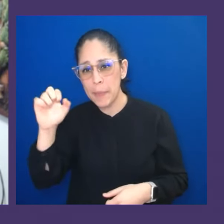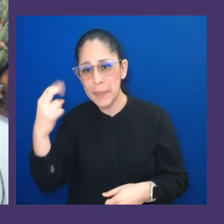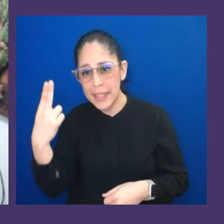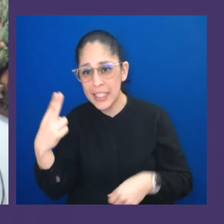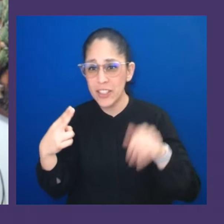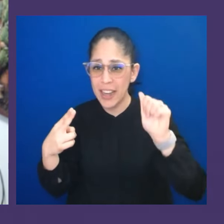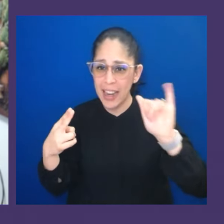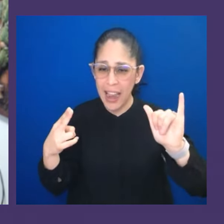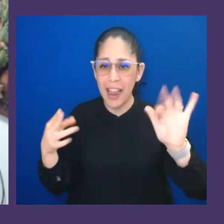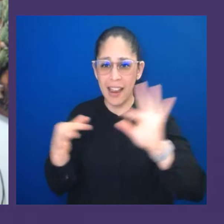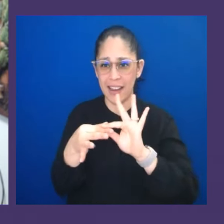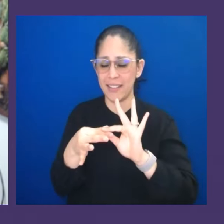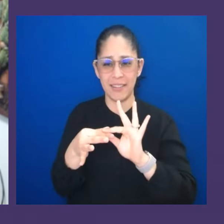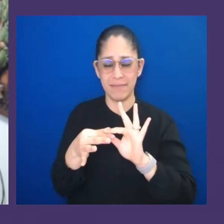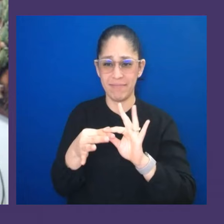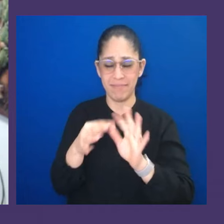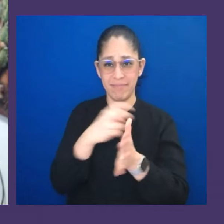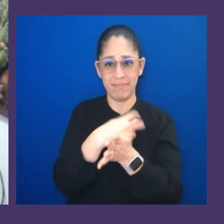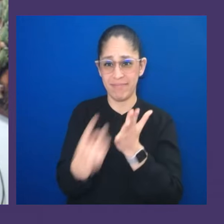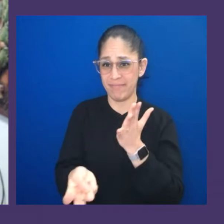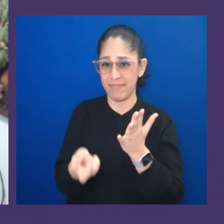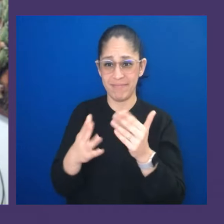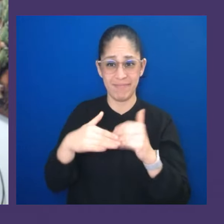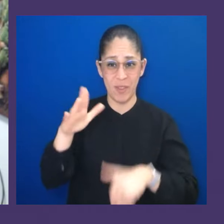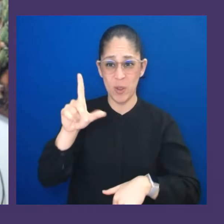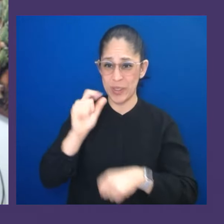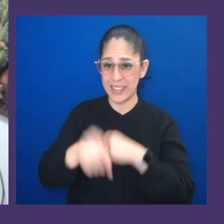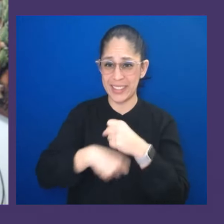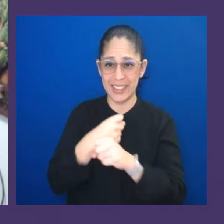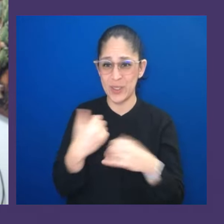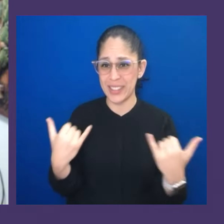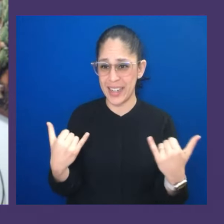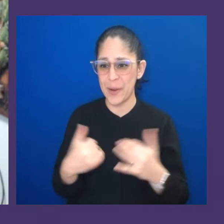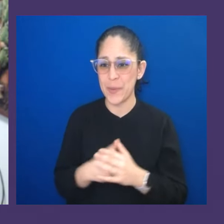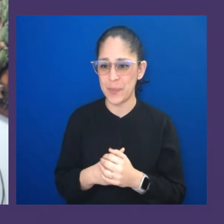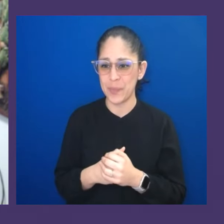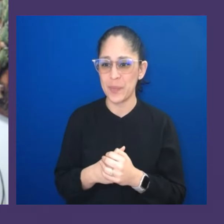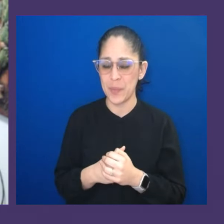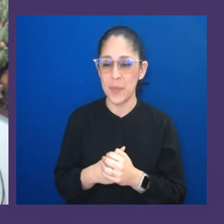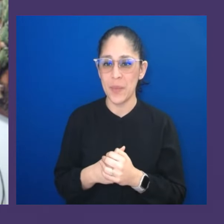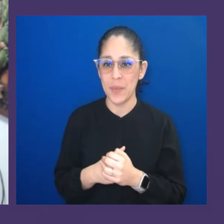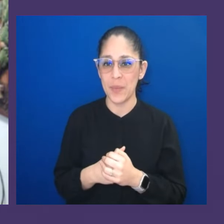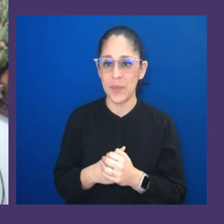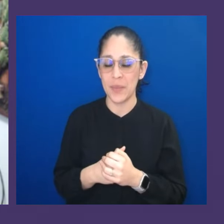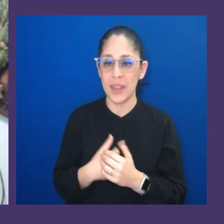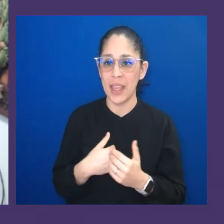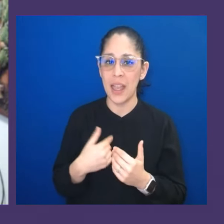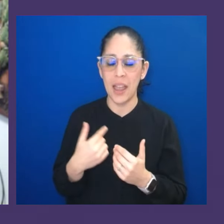Probably about over 20 years now and I was always just a--